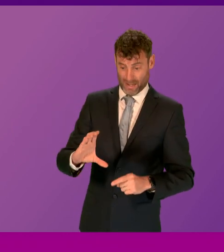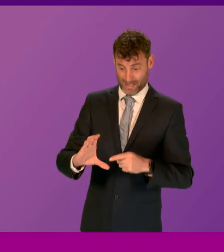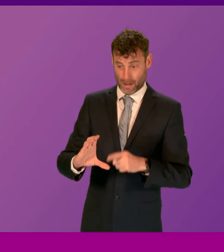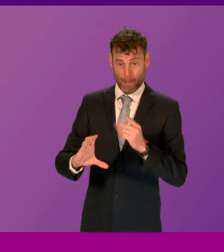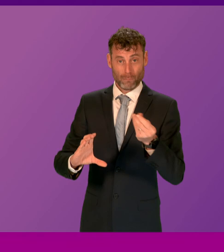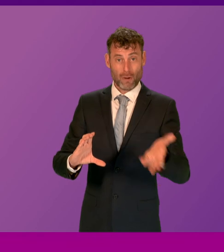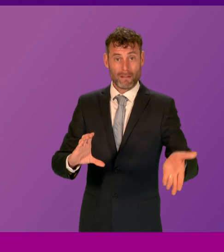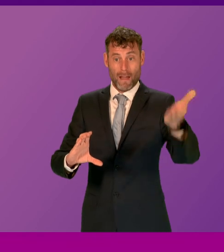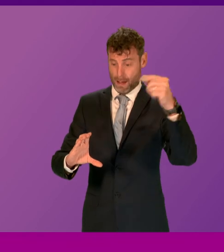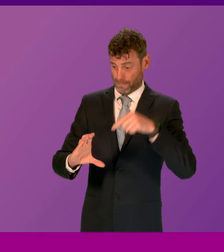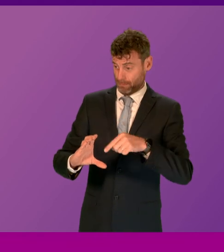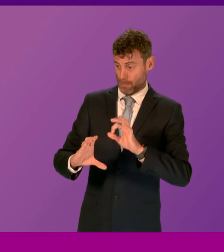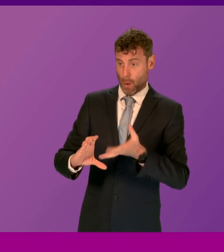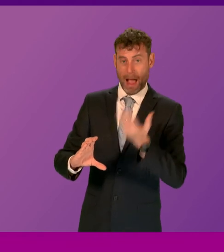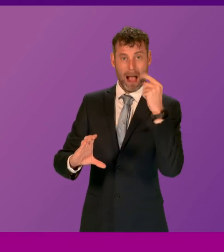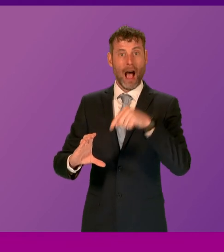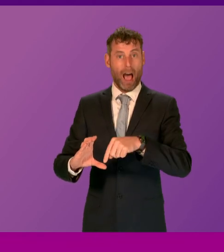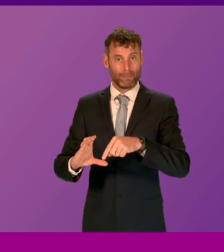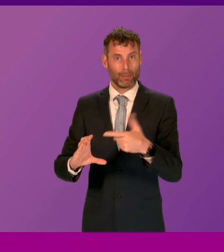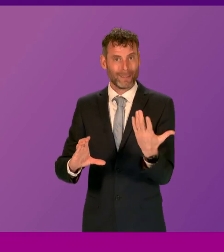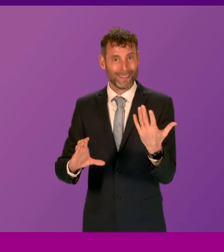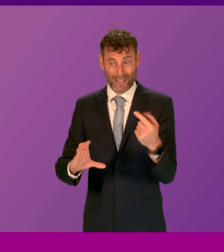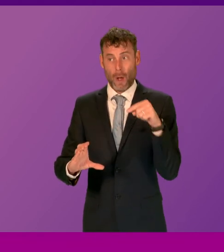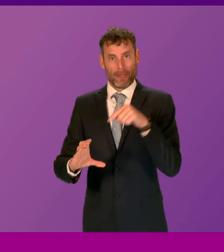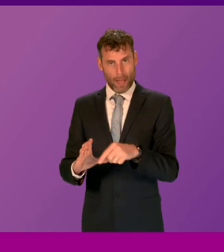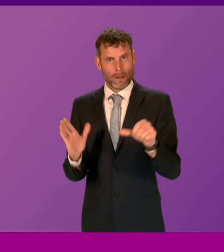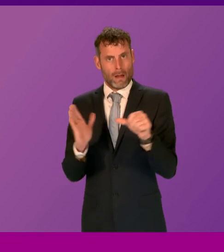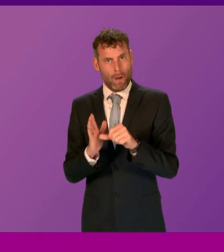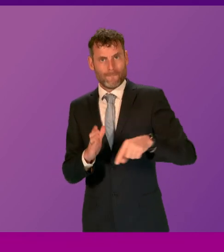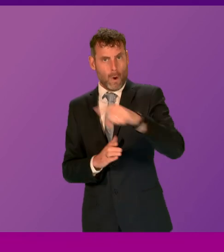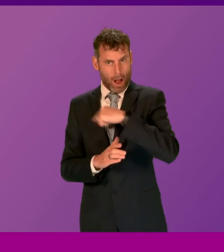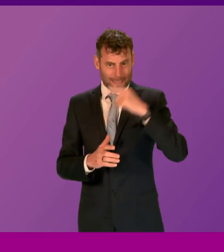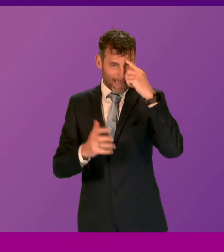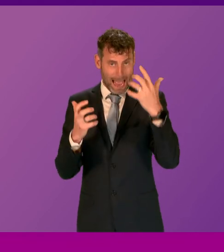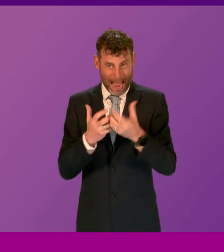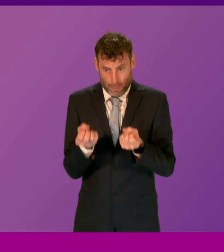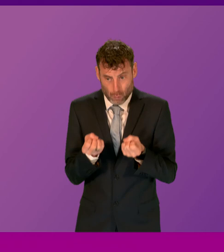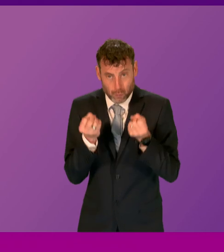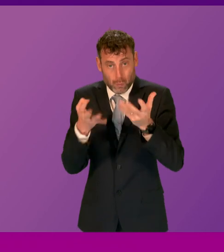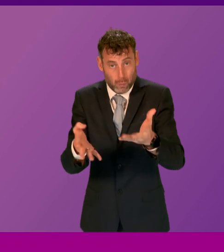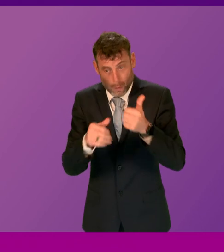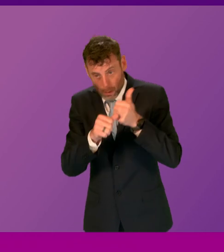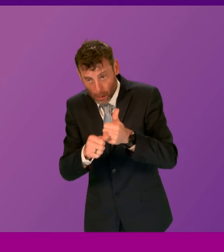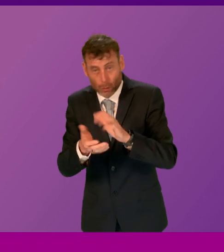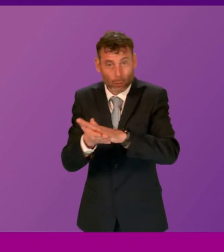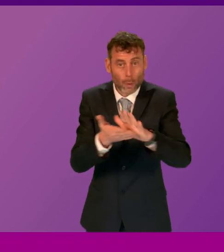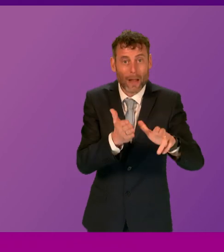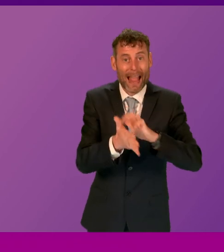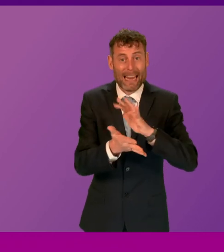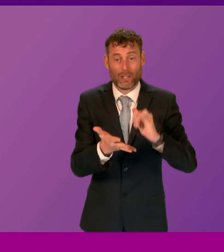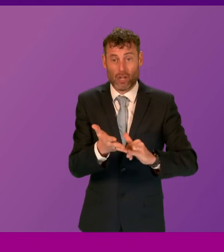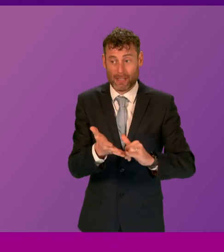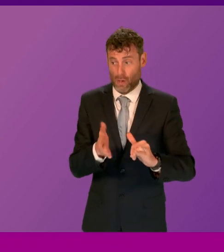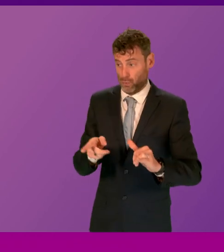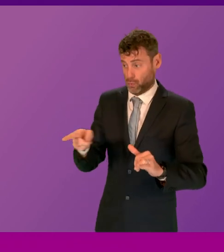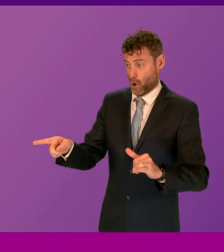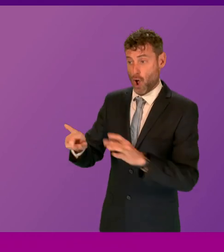We are attempting to recover our NHS in the face of 14 years of Conservative austerity.